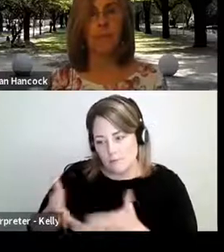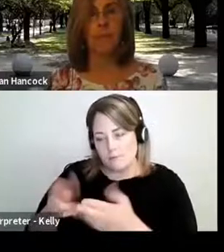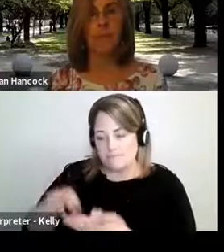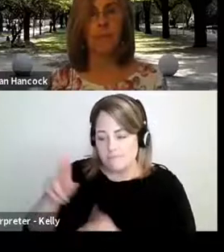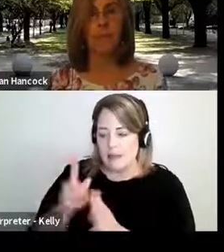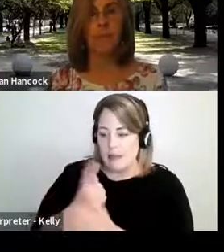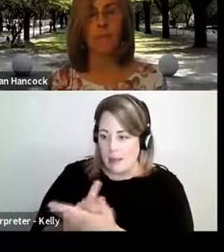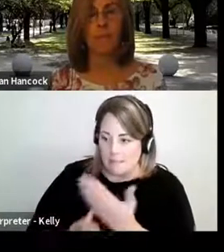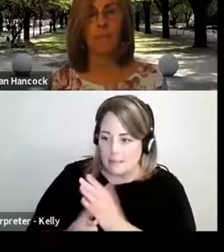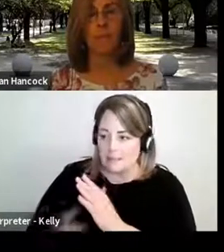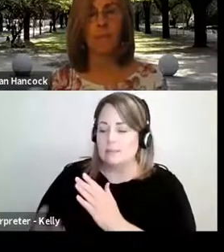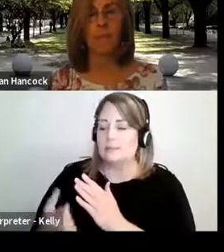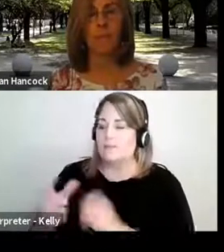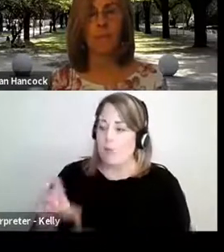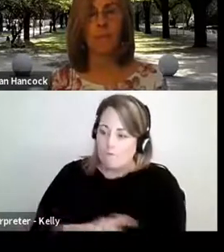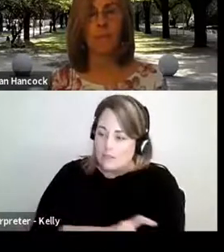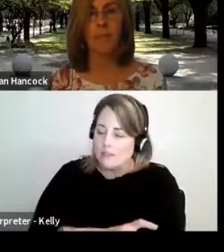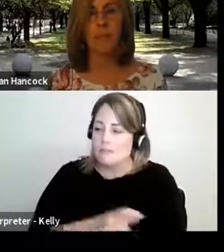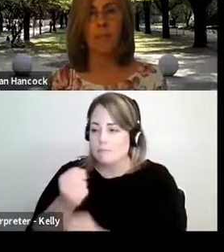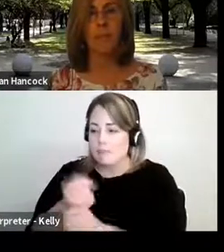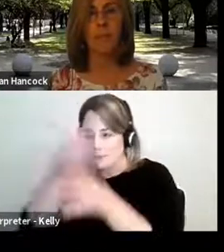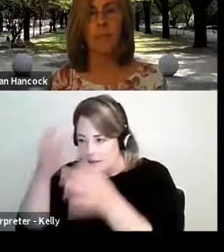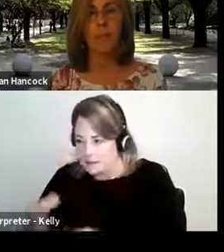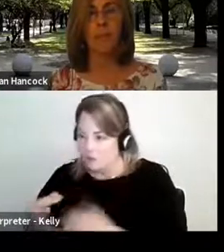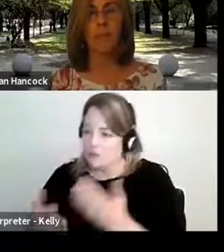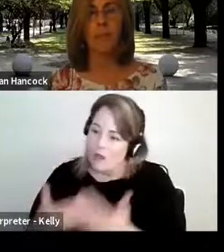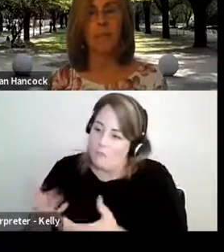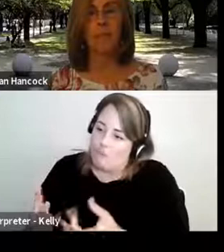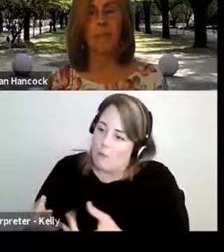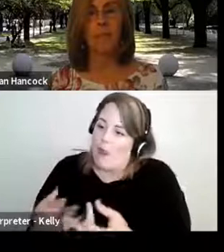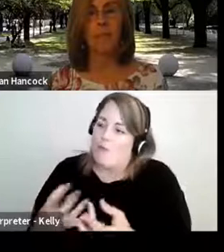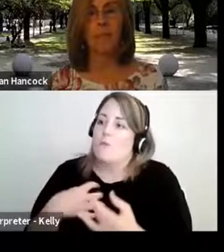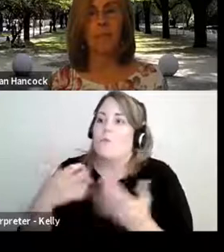and confidence over time, in preparation for more success in the employment realm.